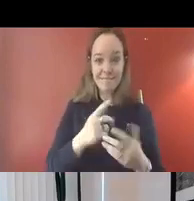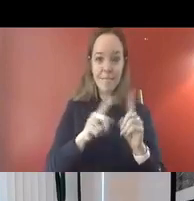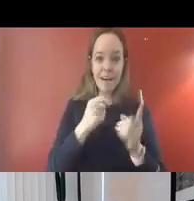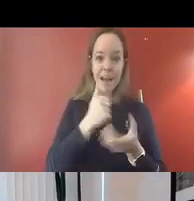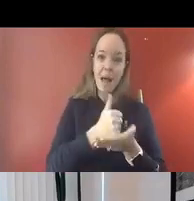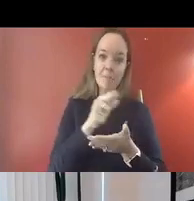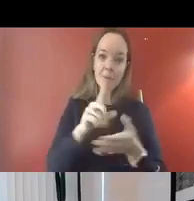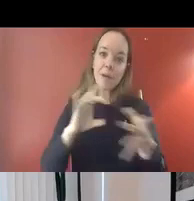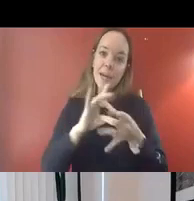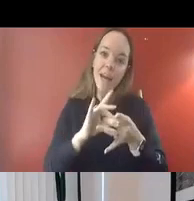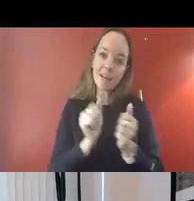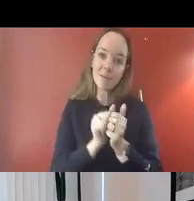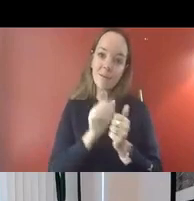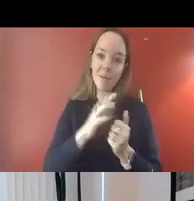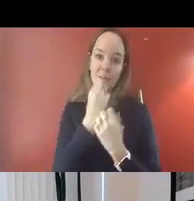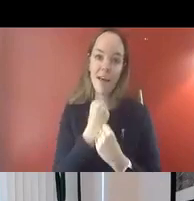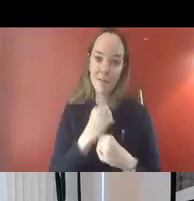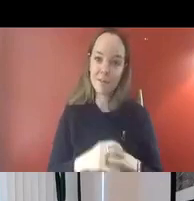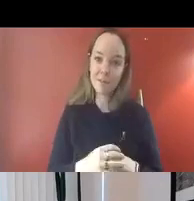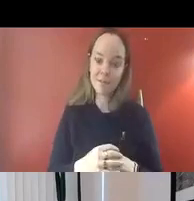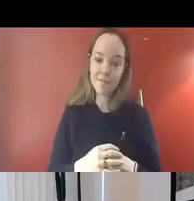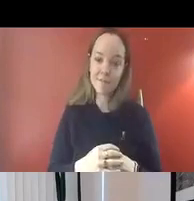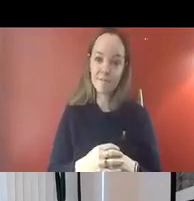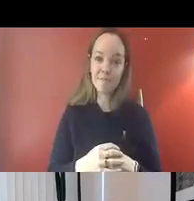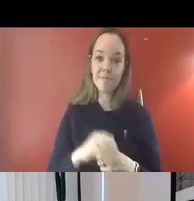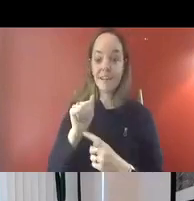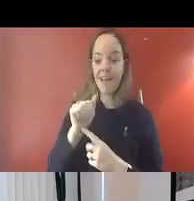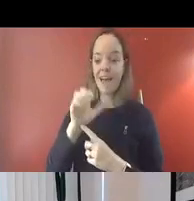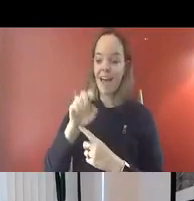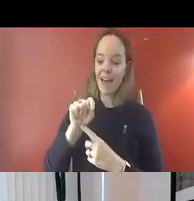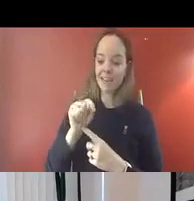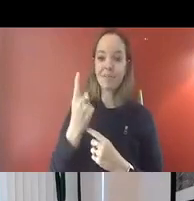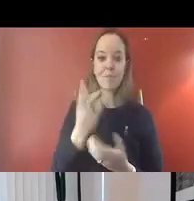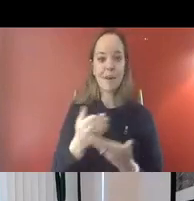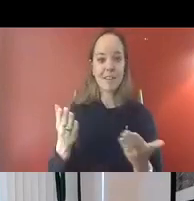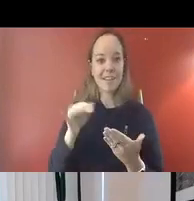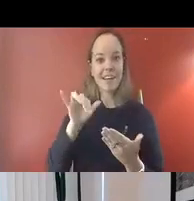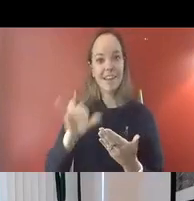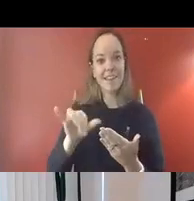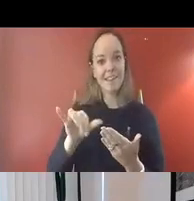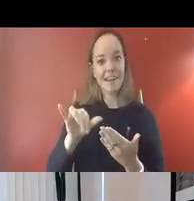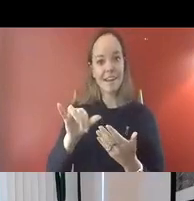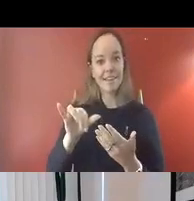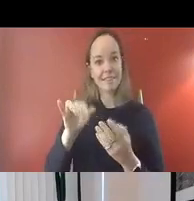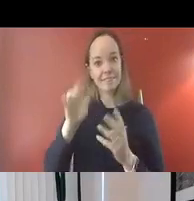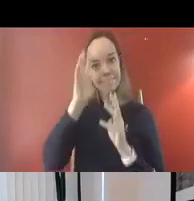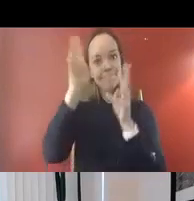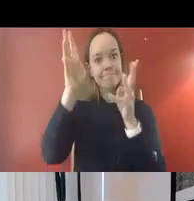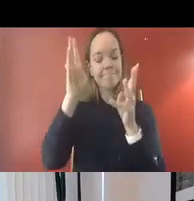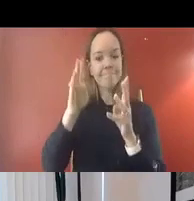come out through act is the acronym of values. So one of the things that has "FACE COVID", and i can send this around come out through act is the acronym of